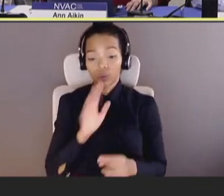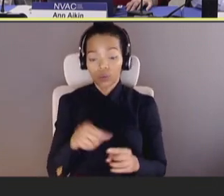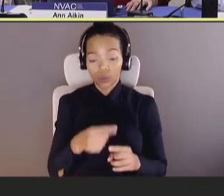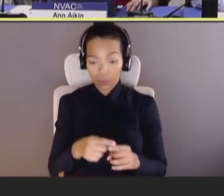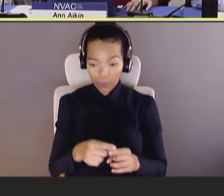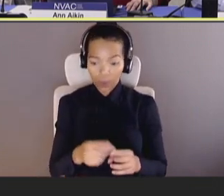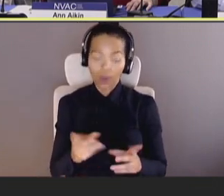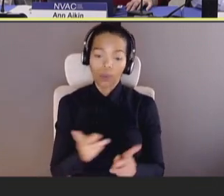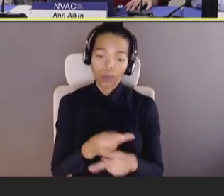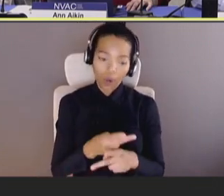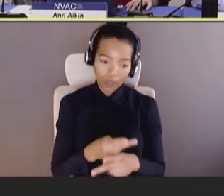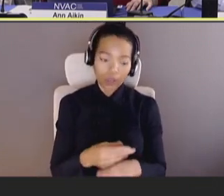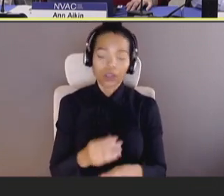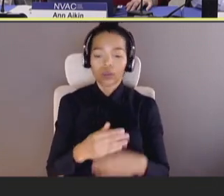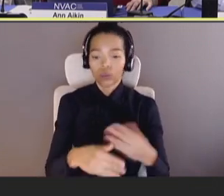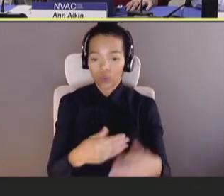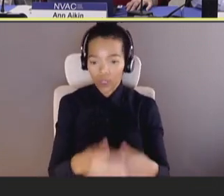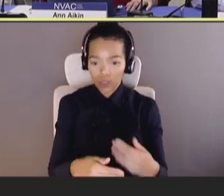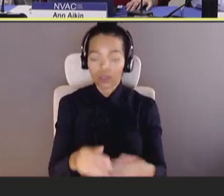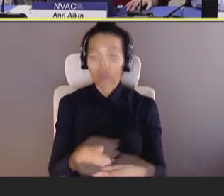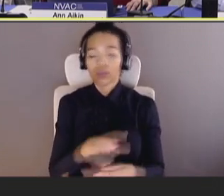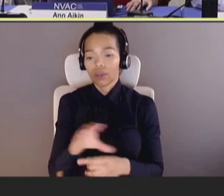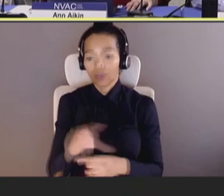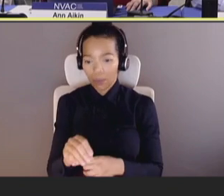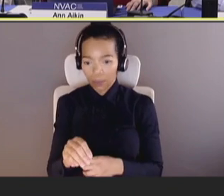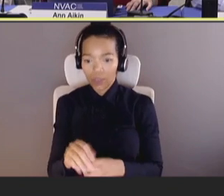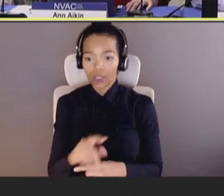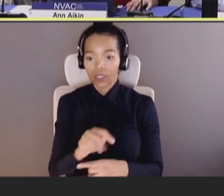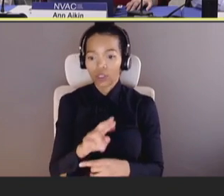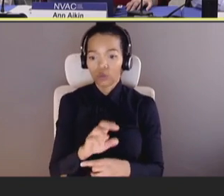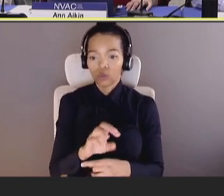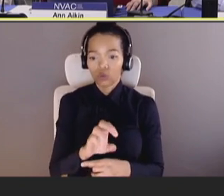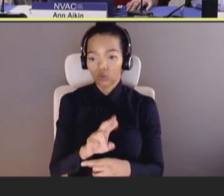manufacturers, companies, or trademarks does not constitute its endorsement